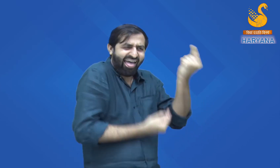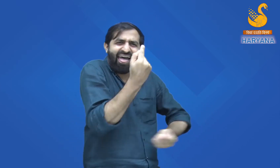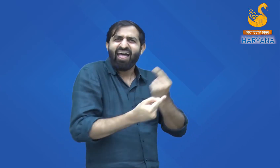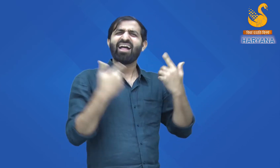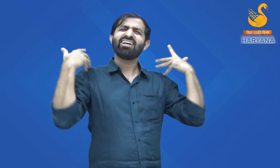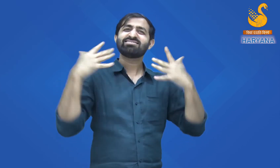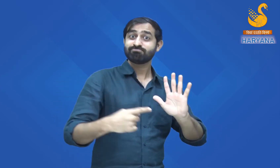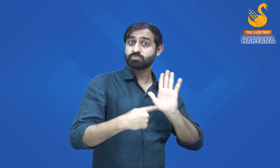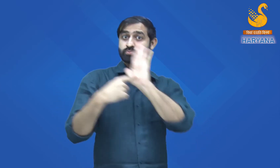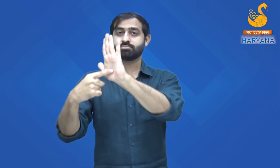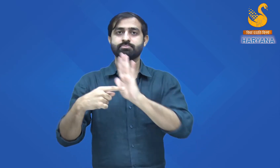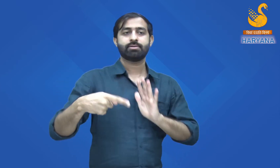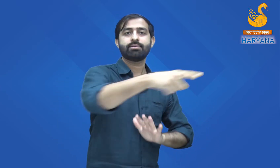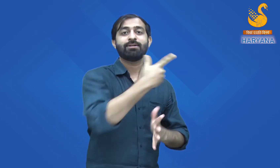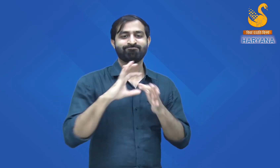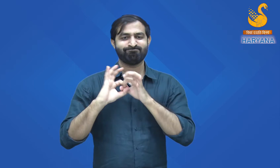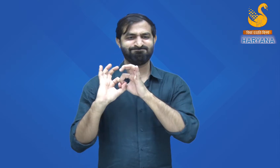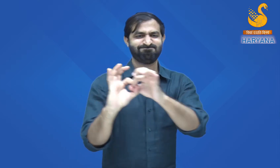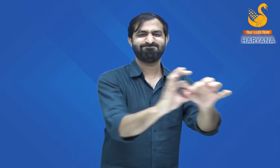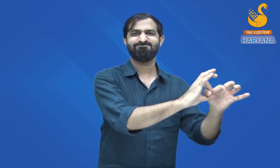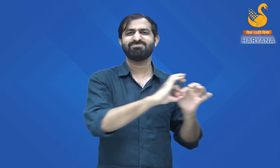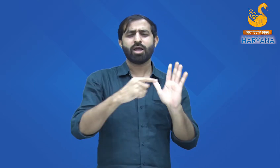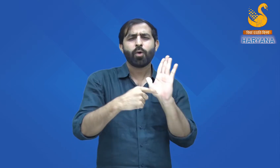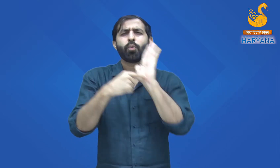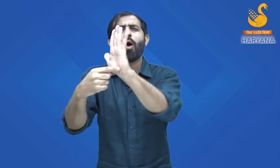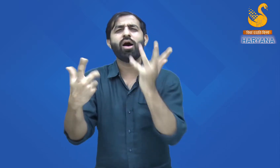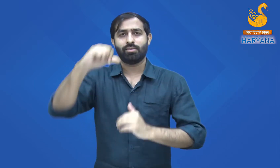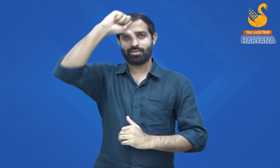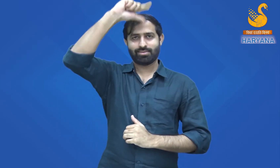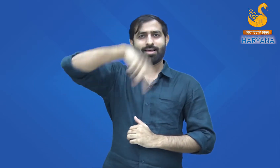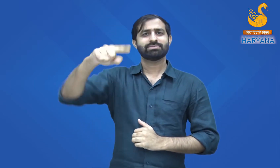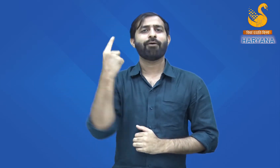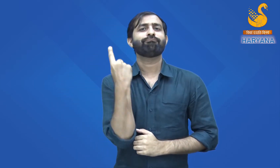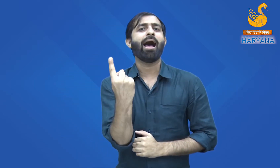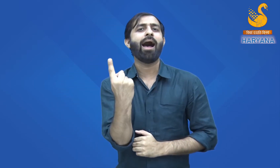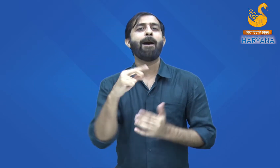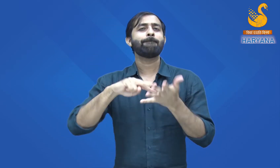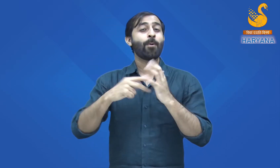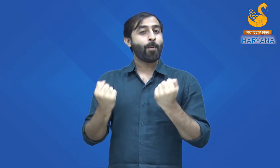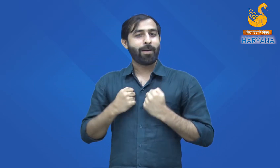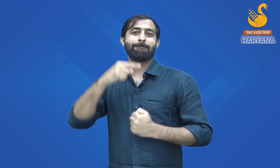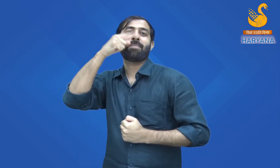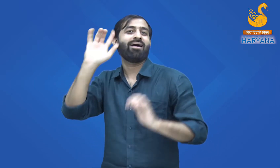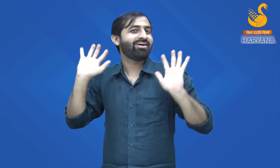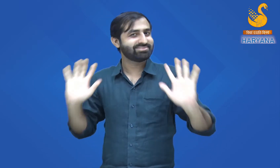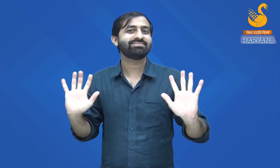despite of having disputes people come together for their nation to show that we are united and our country is our pride.